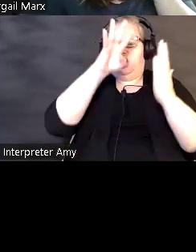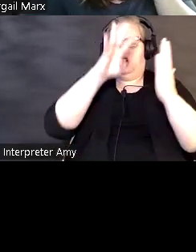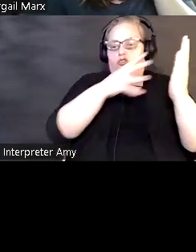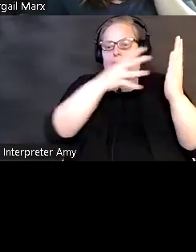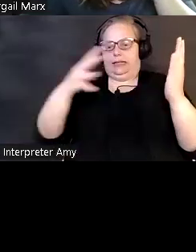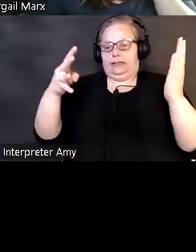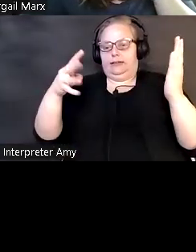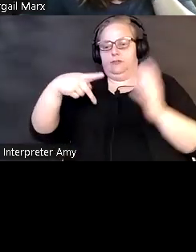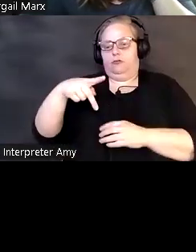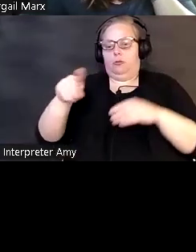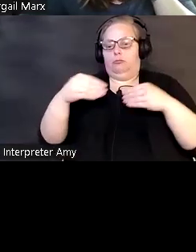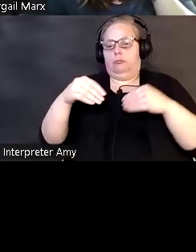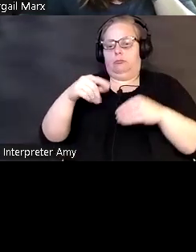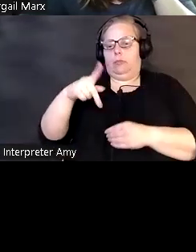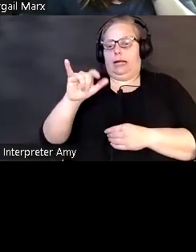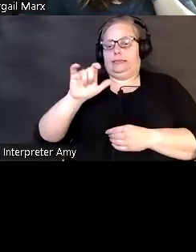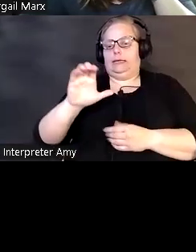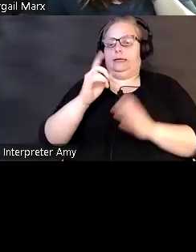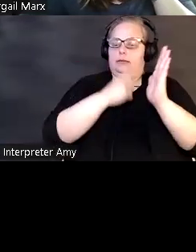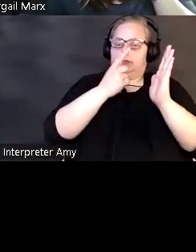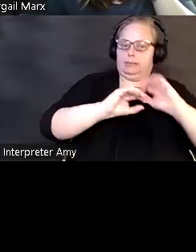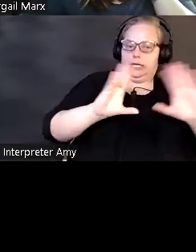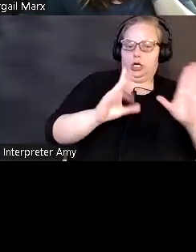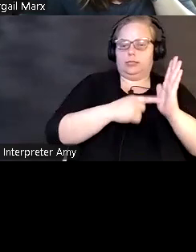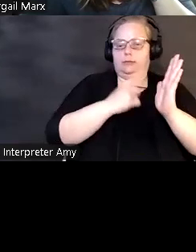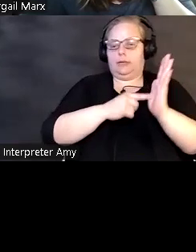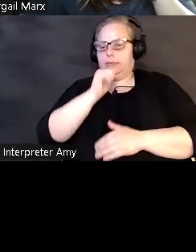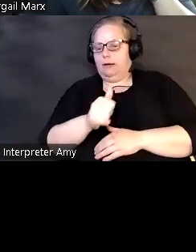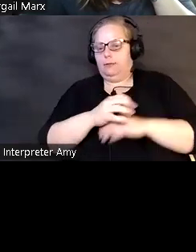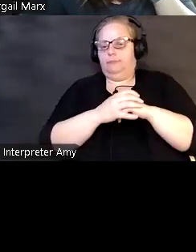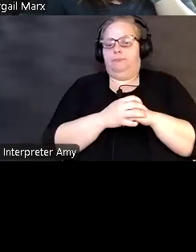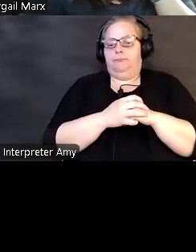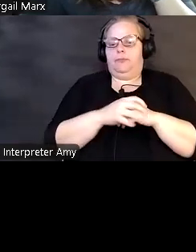Sometimes they're clear, sometimes they're not. And an individual can fit their finger in there